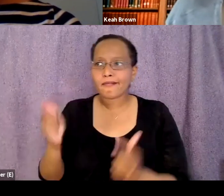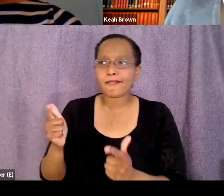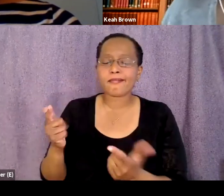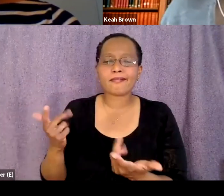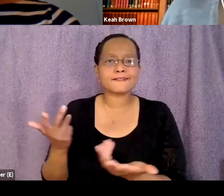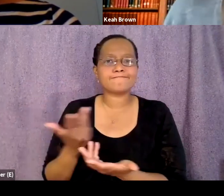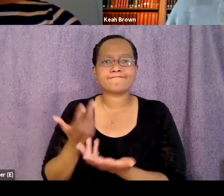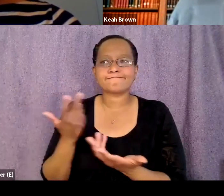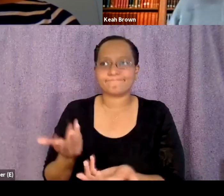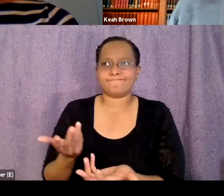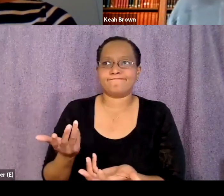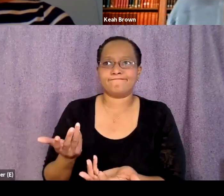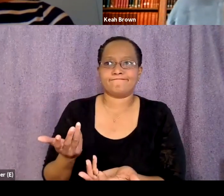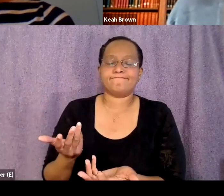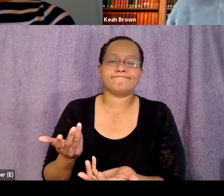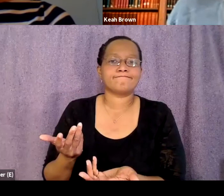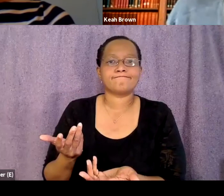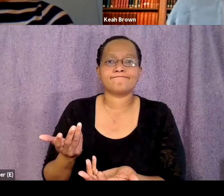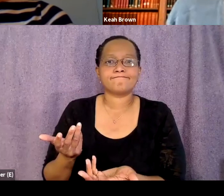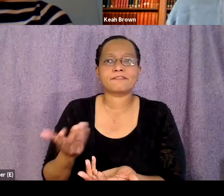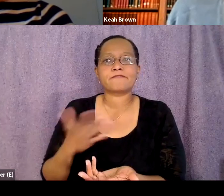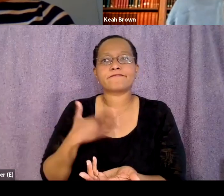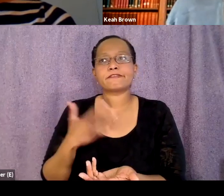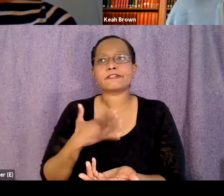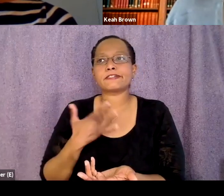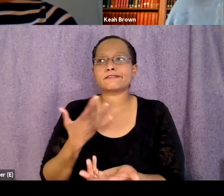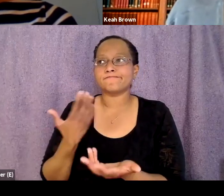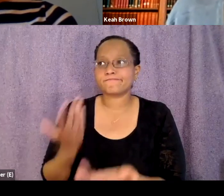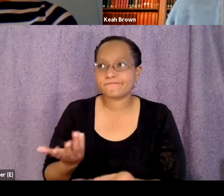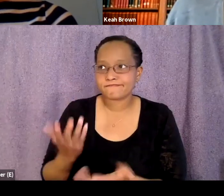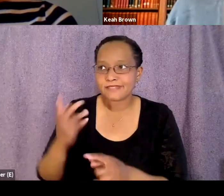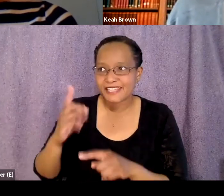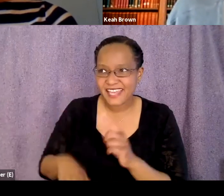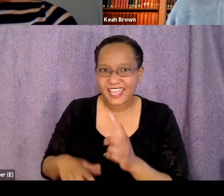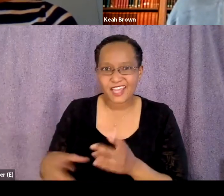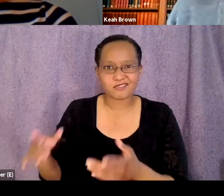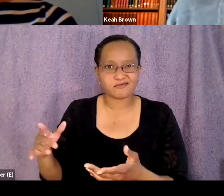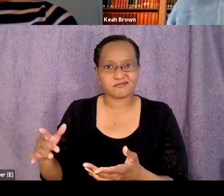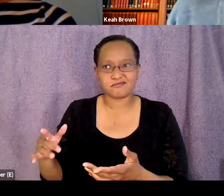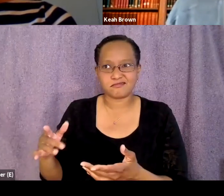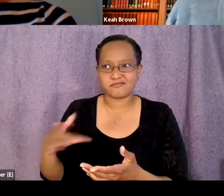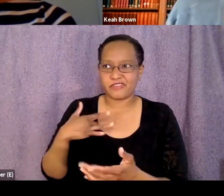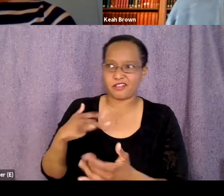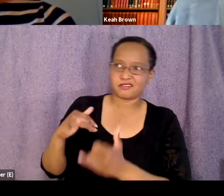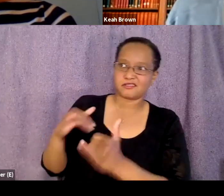Keah Brown: You know or relate to an all white disability experience, but for me personally,